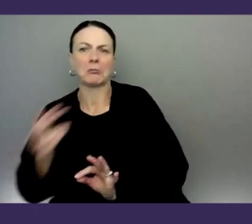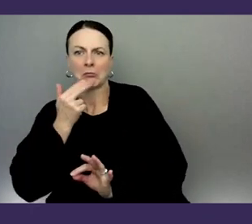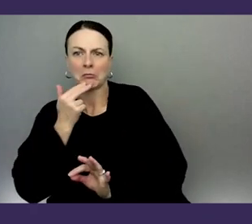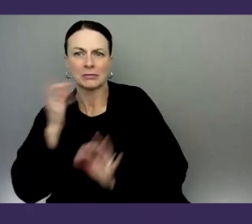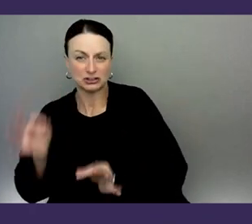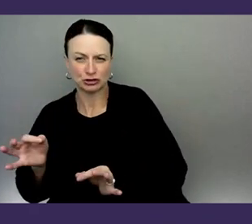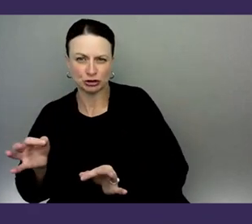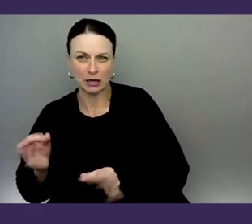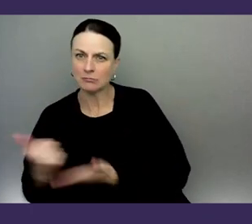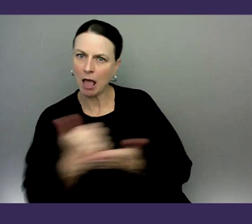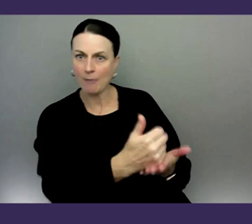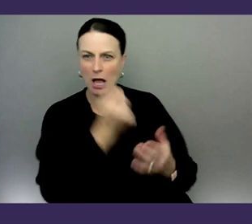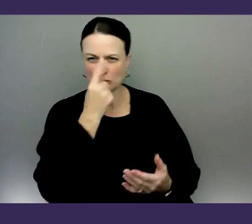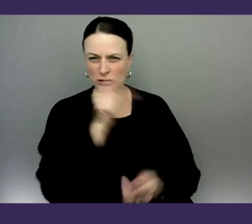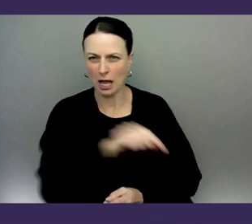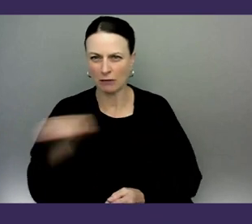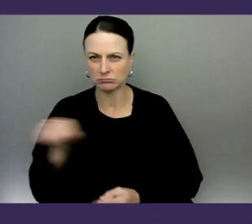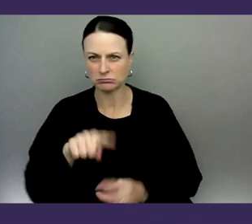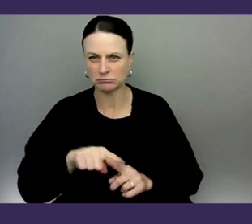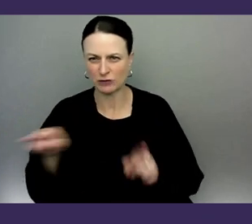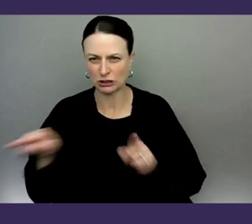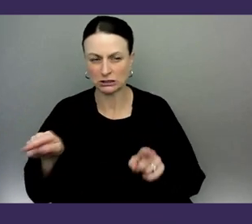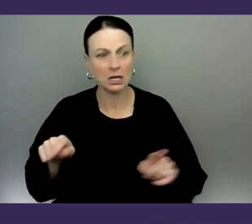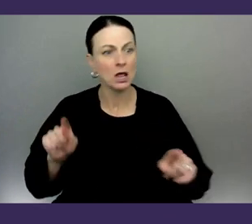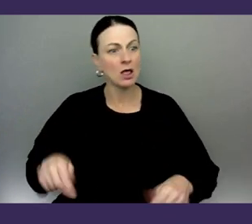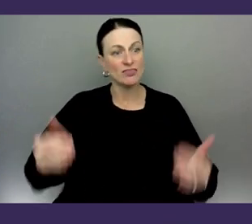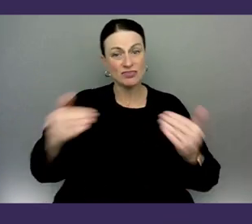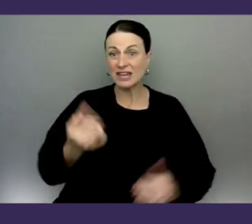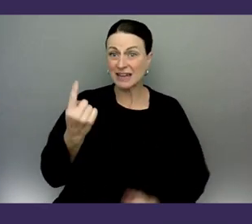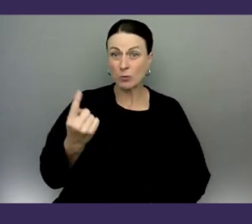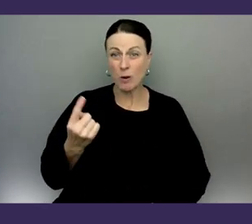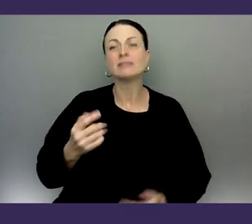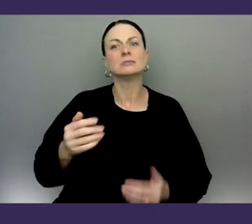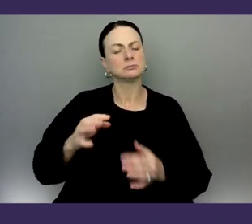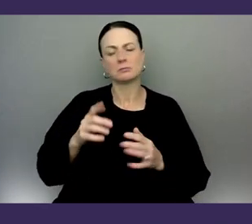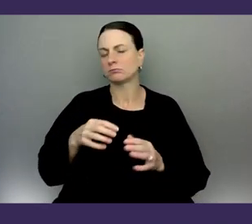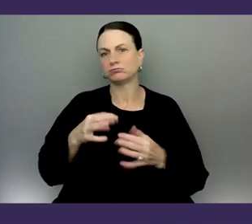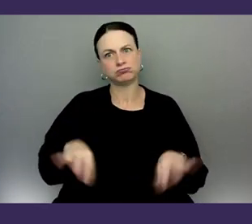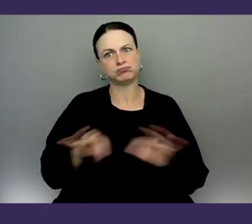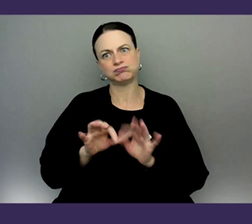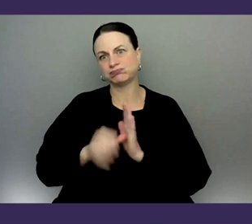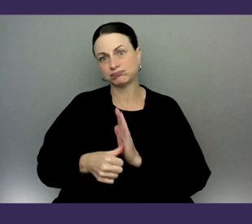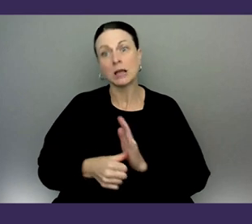is the most important out of all three, because it allows the individual with a disability